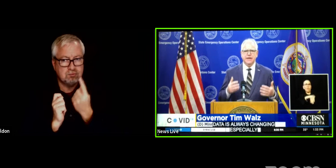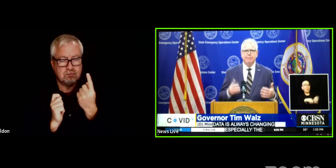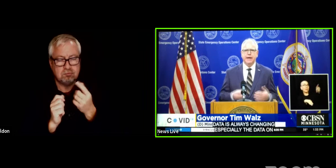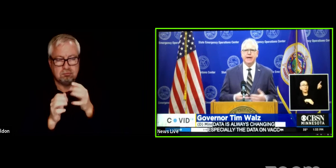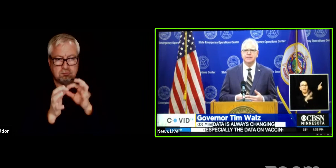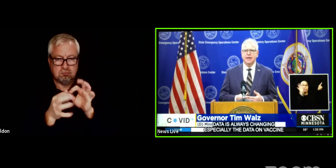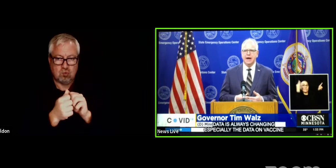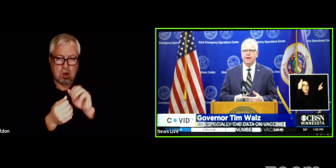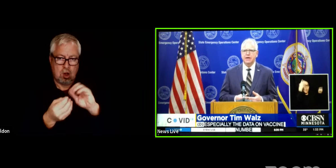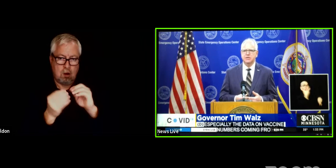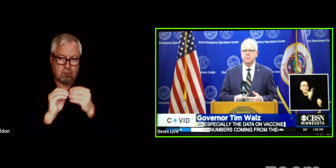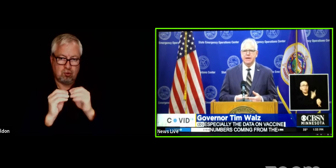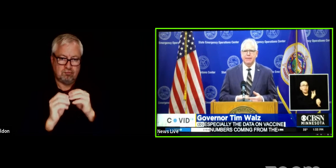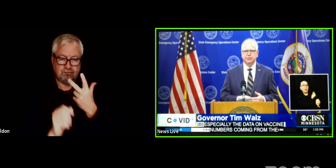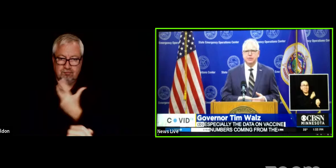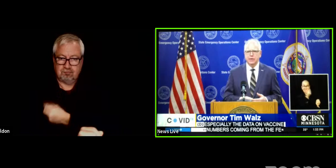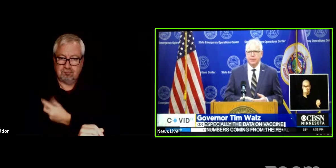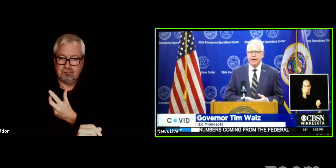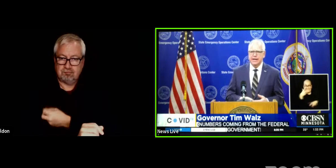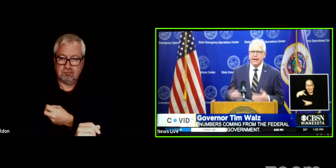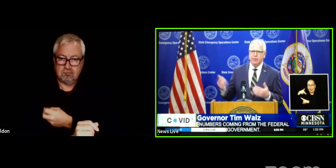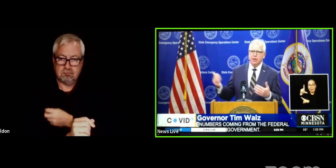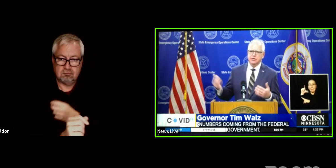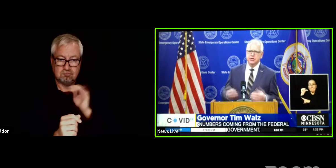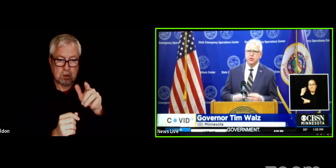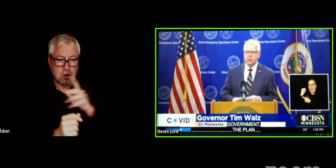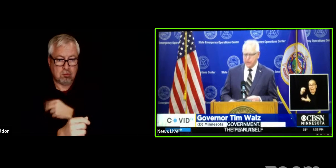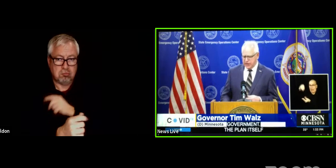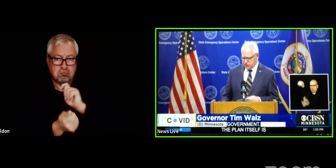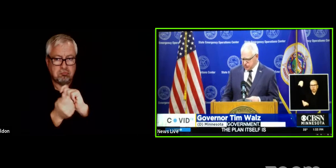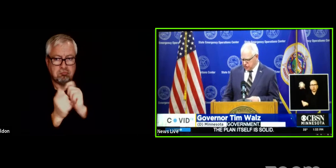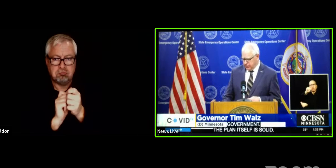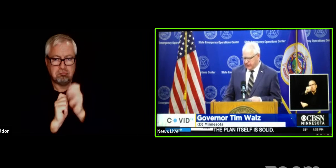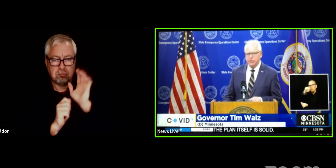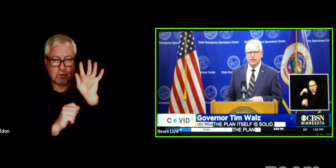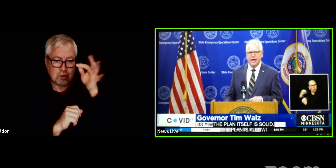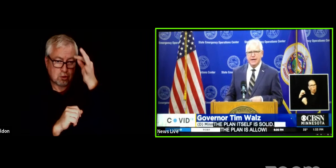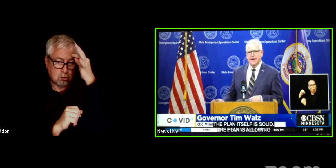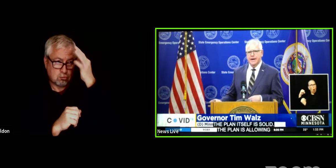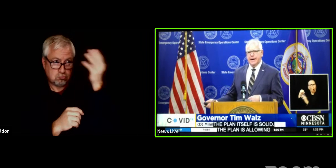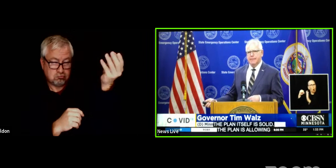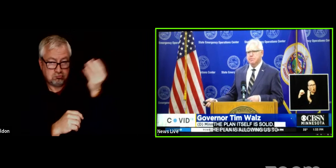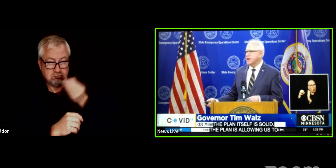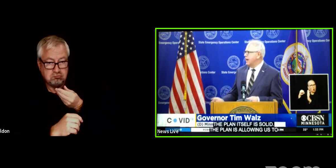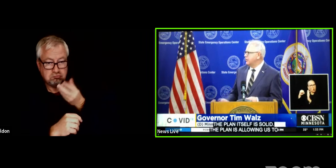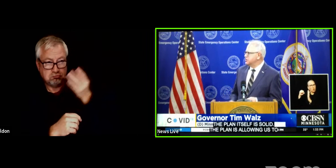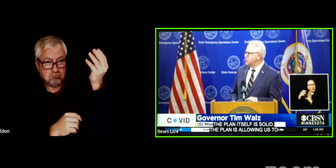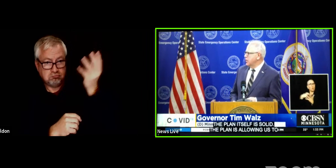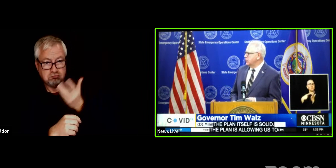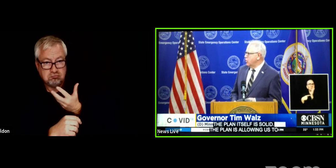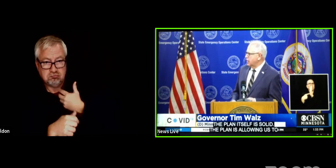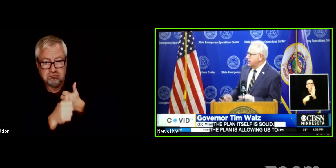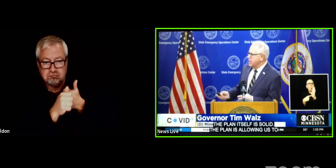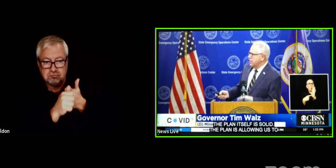THAT PLAN IS ALLOWING US TO BE ABLE TO GET READY AND I WANT TO SHOW YOU JUST A LITTLE BIT HERE TODAY HOW THIS IS GOING TO WORK.